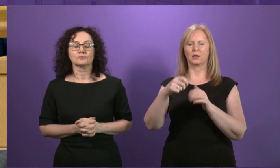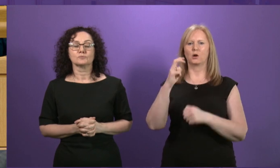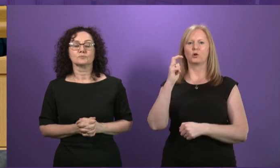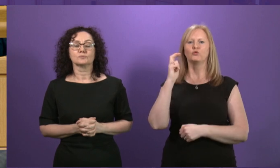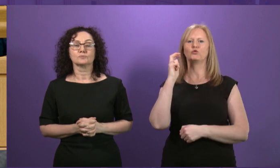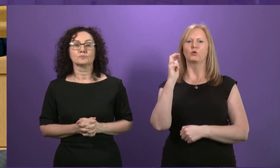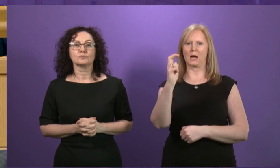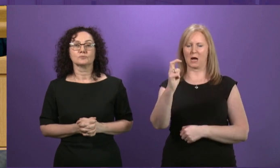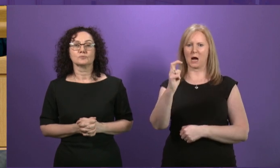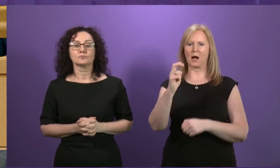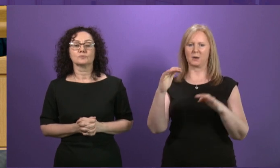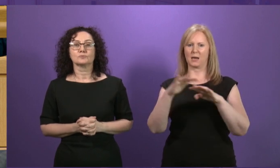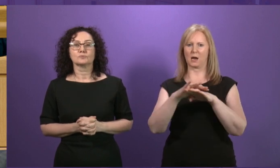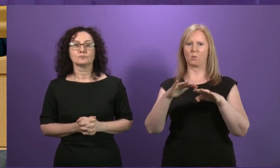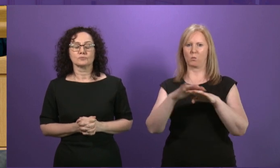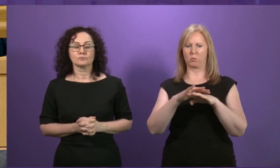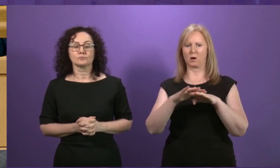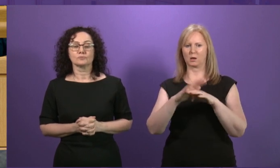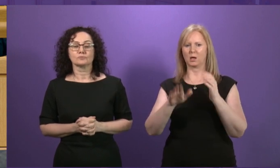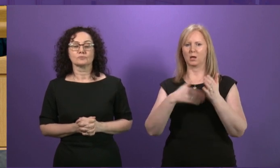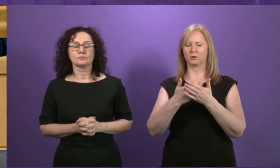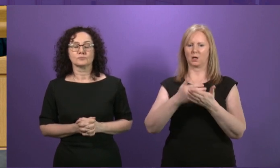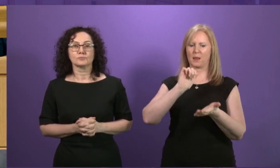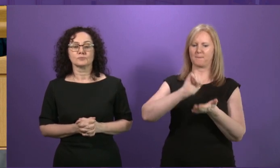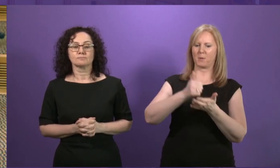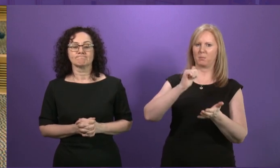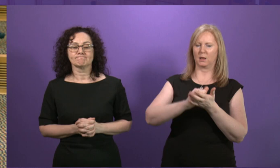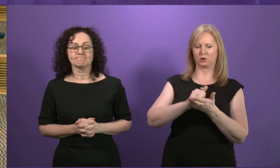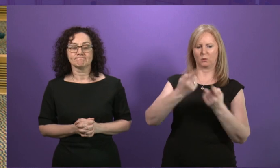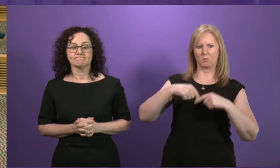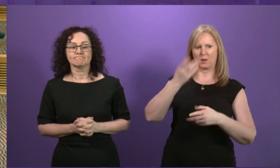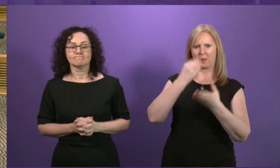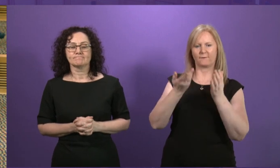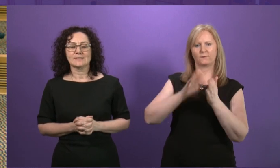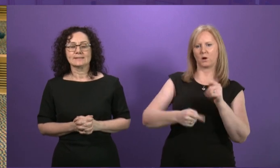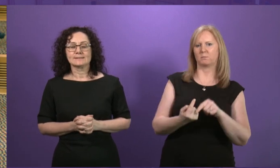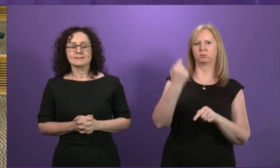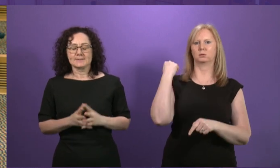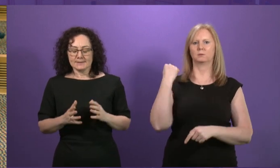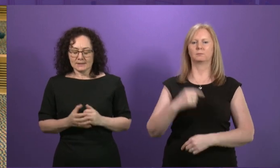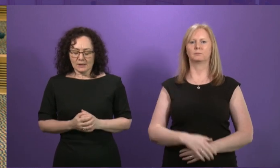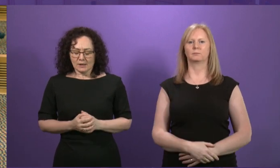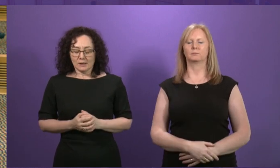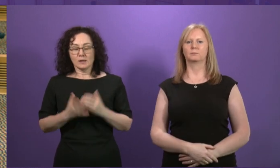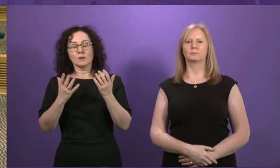tram inquiry are published and all lessons learned? The First Minister (Nicola Sturgeon): I think that decisions of the City of Edinburgh